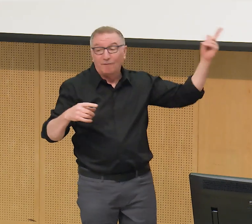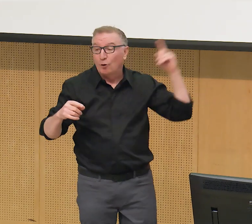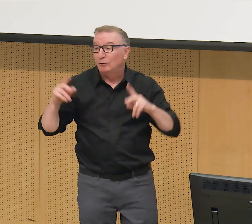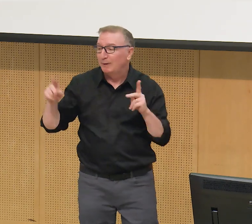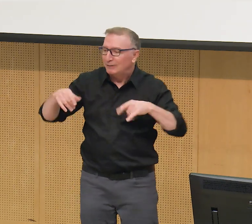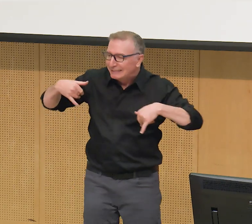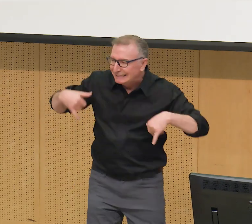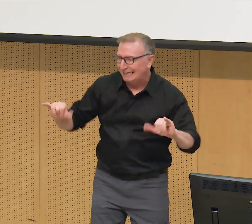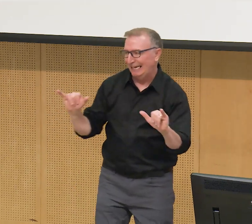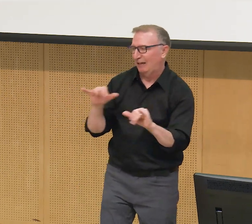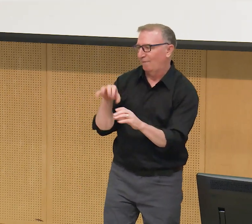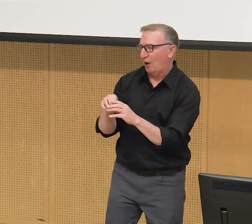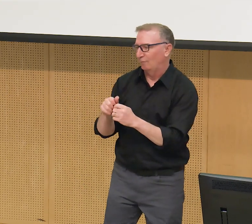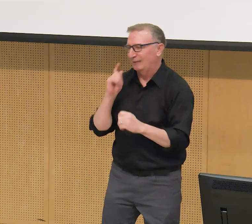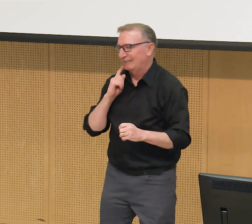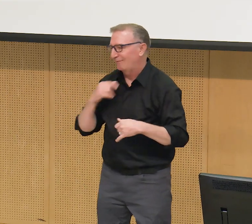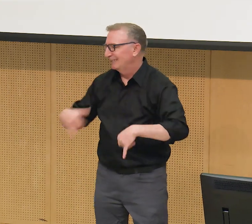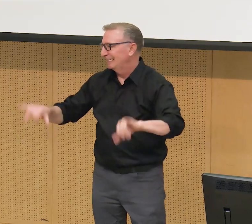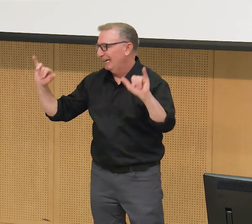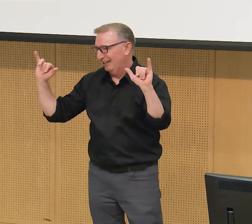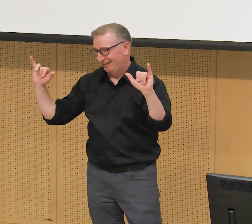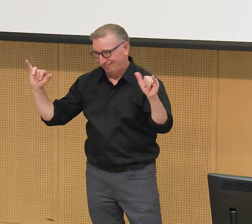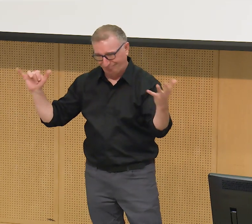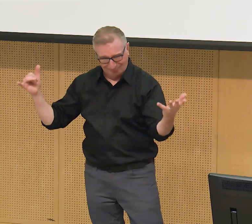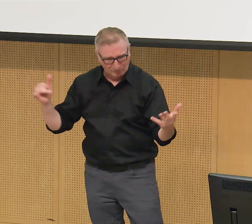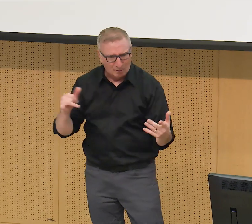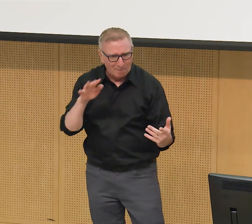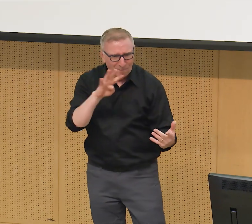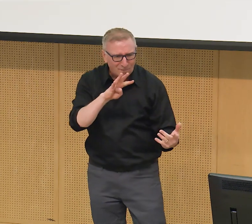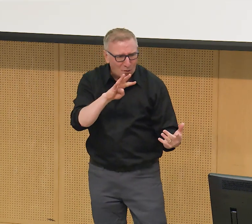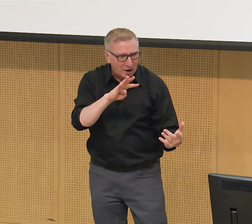A lot of the people you see in this photo are still in the Deaf community.